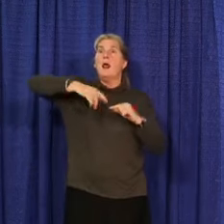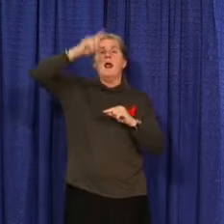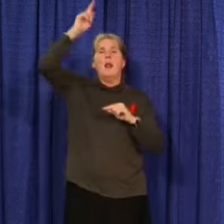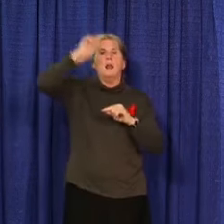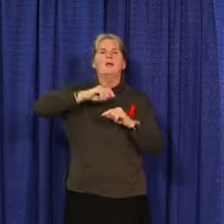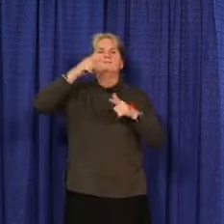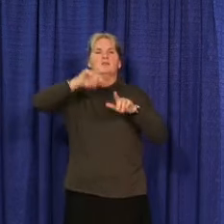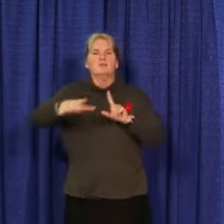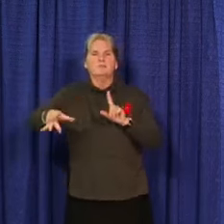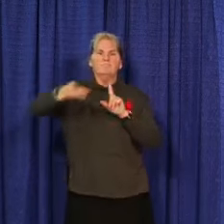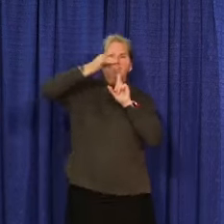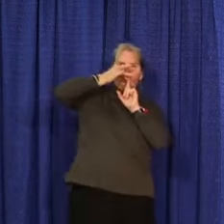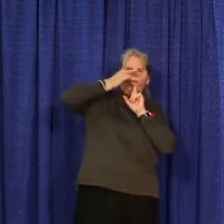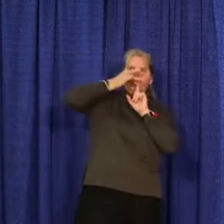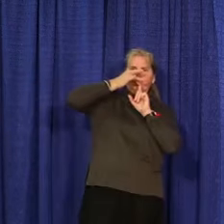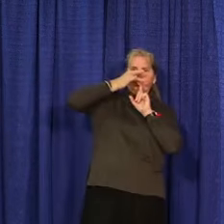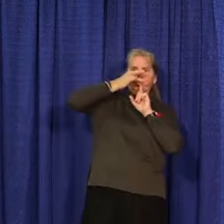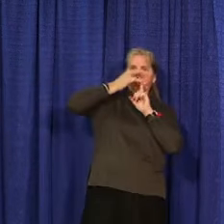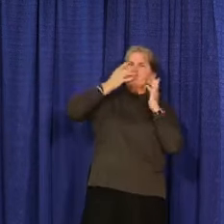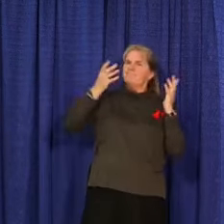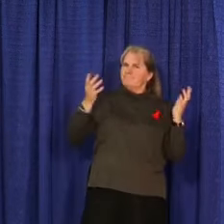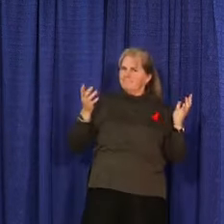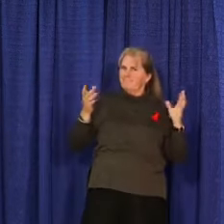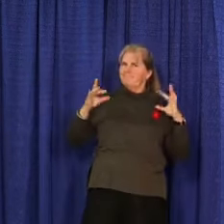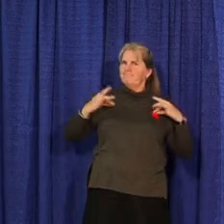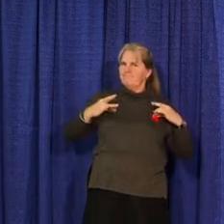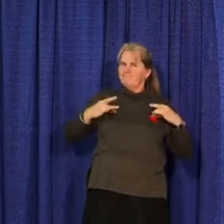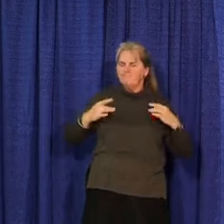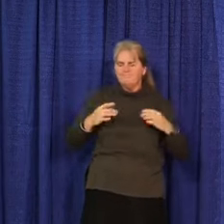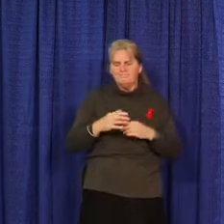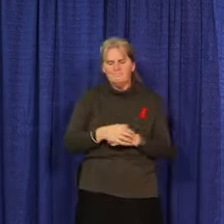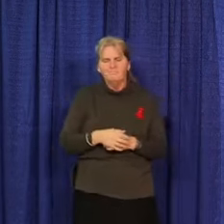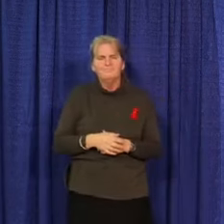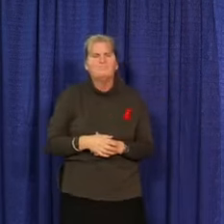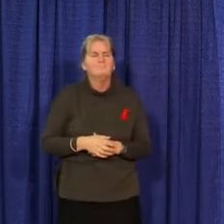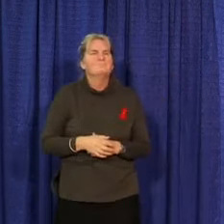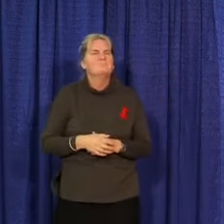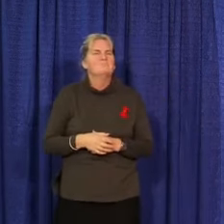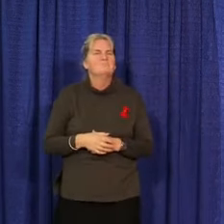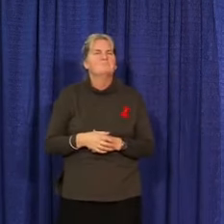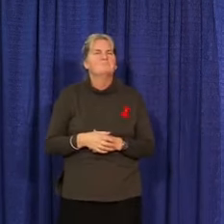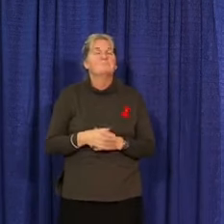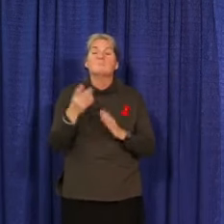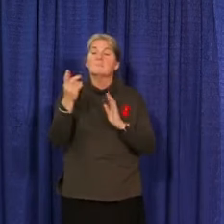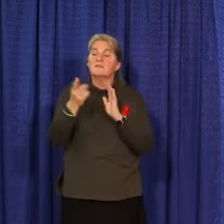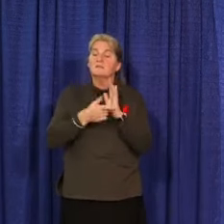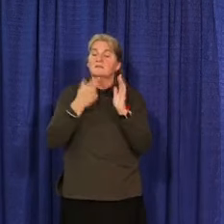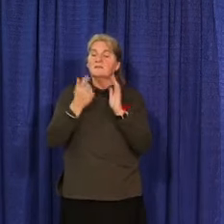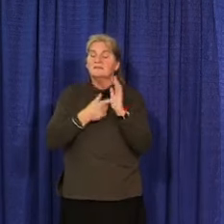that you will have been exposed. In some cases, it is not